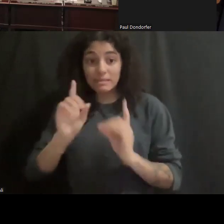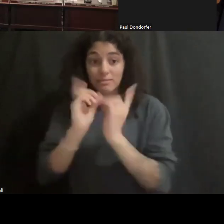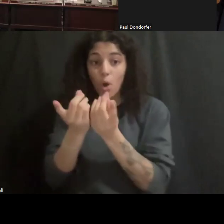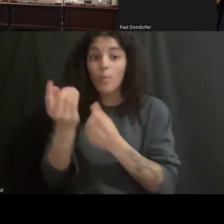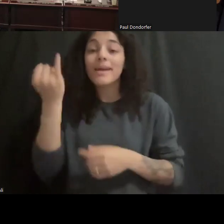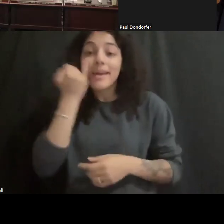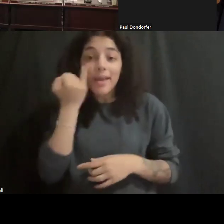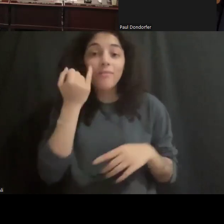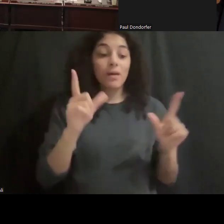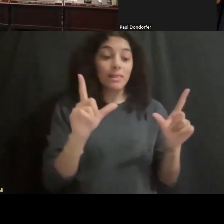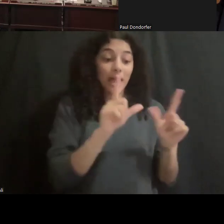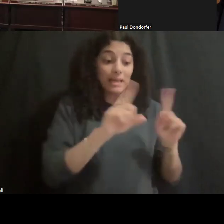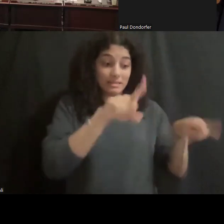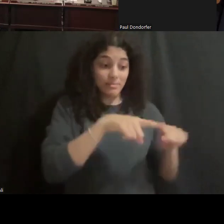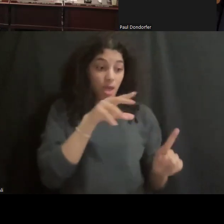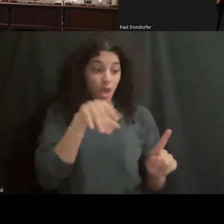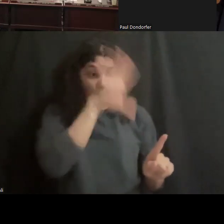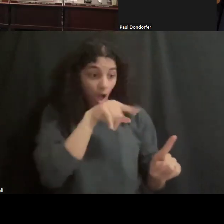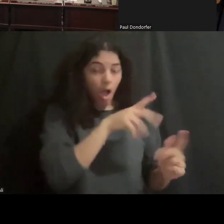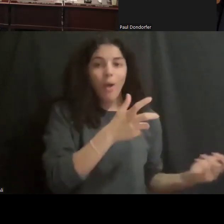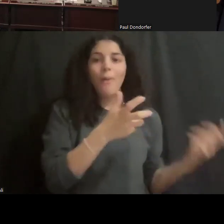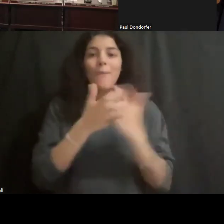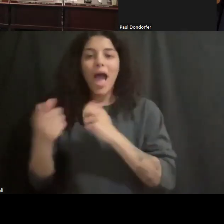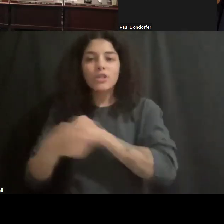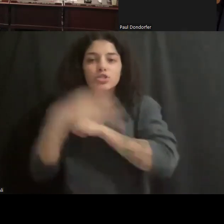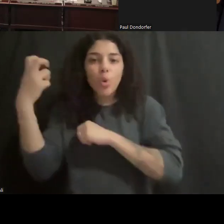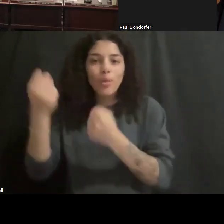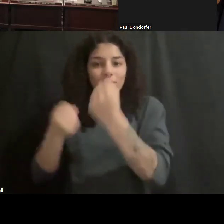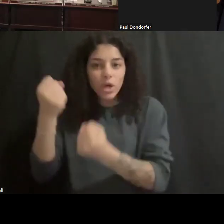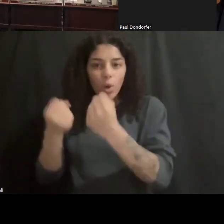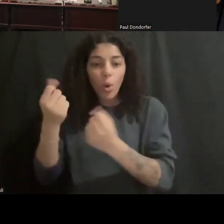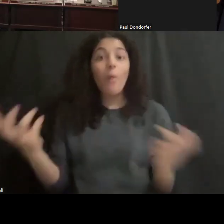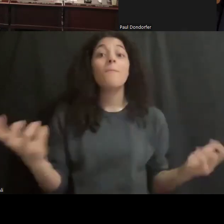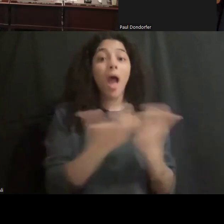investigation of a stolen vehicle Sadly we are all very well aware of the fact that there have been